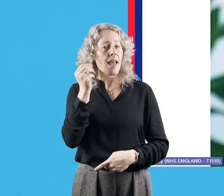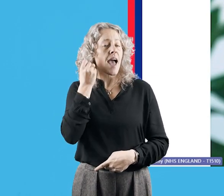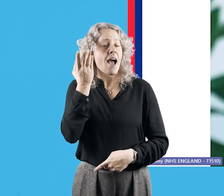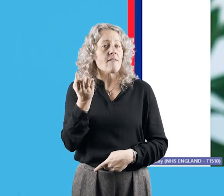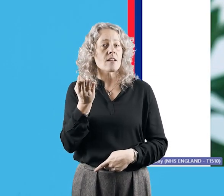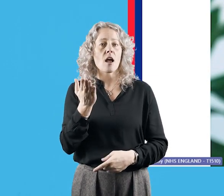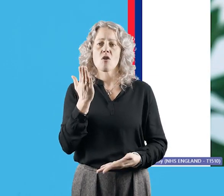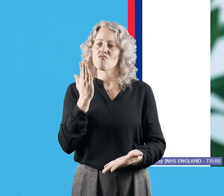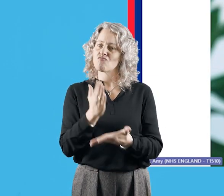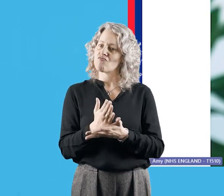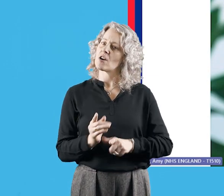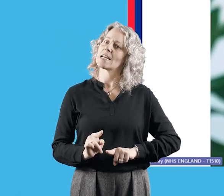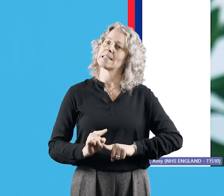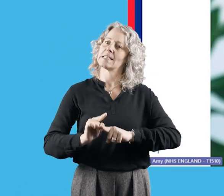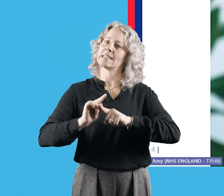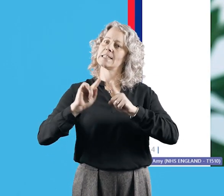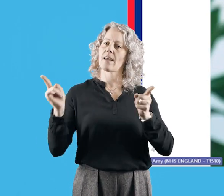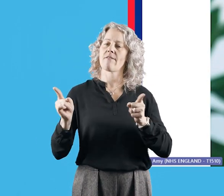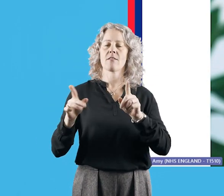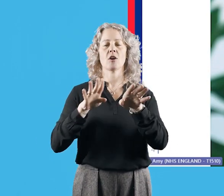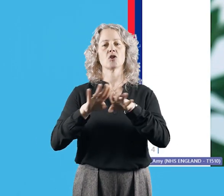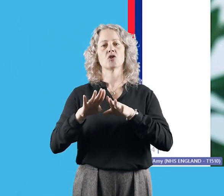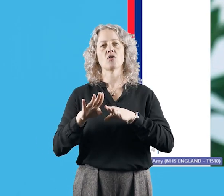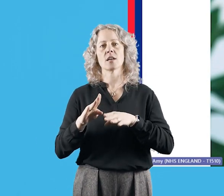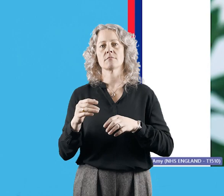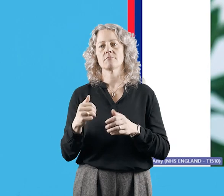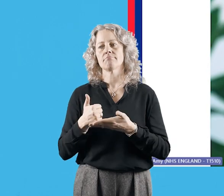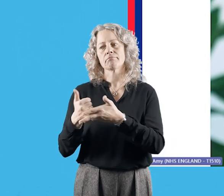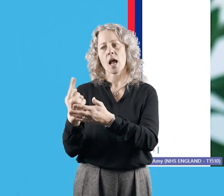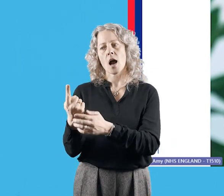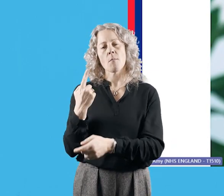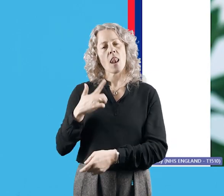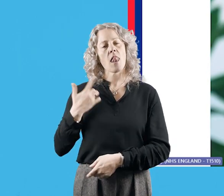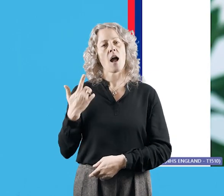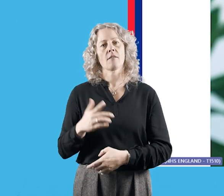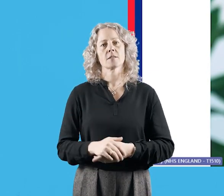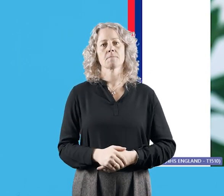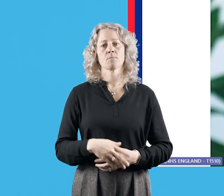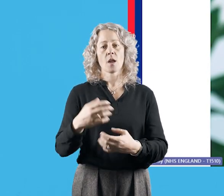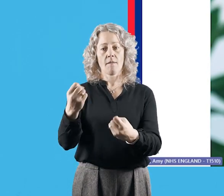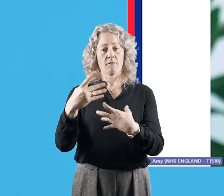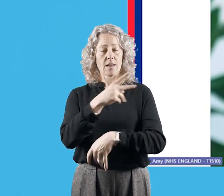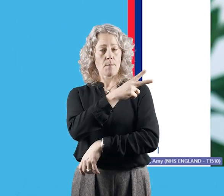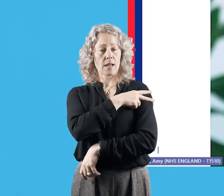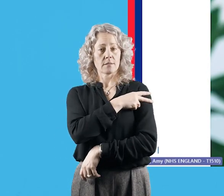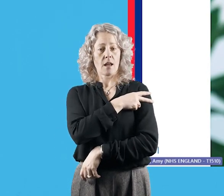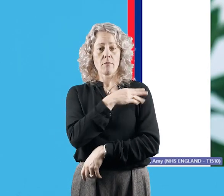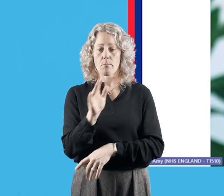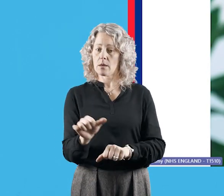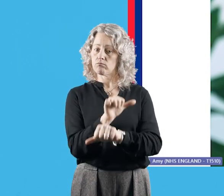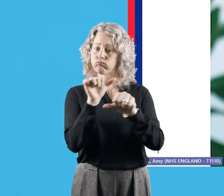the genuine and real difference that this training has made to their lives. Feedback from staff who've completed the training